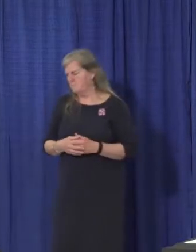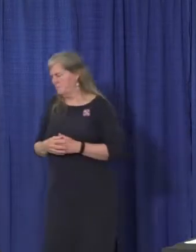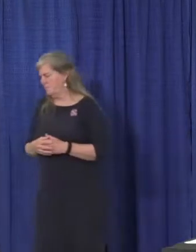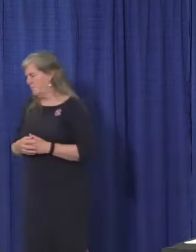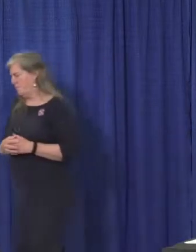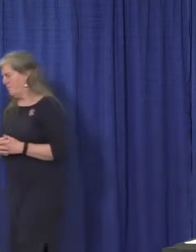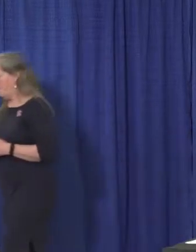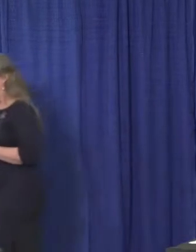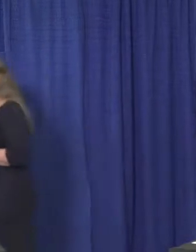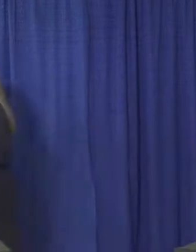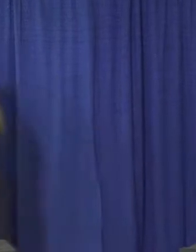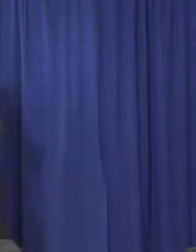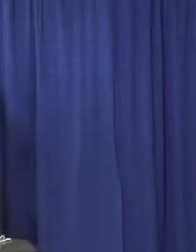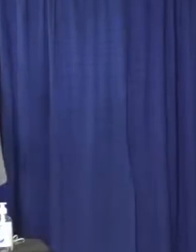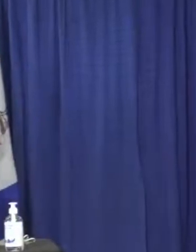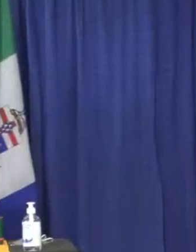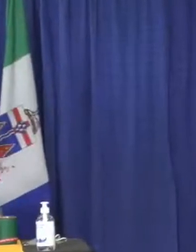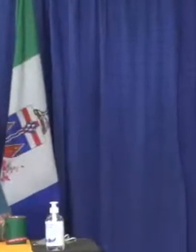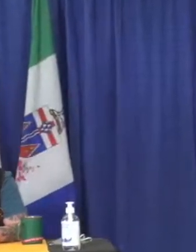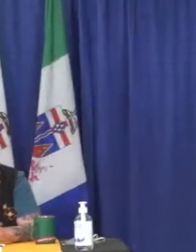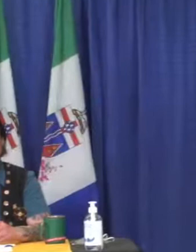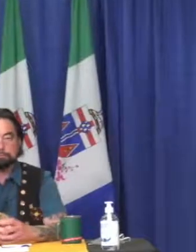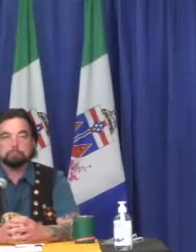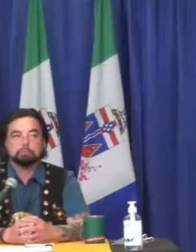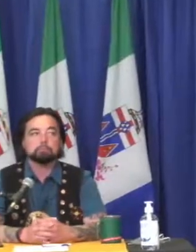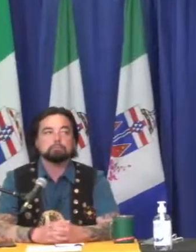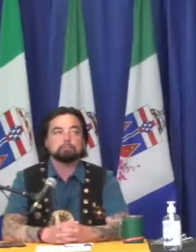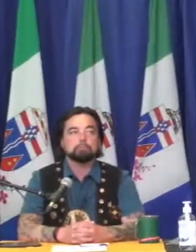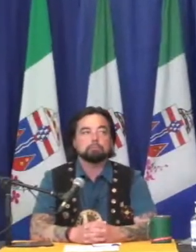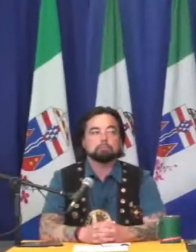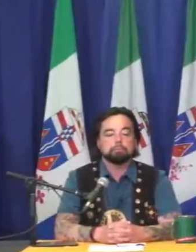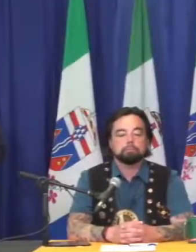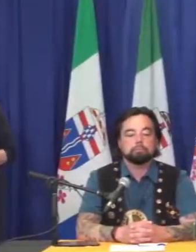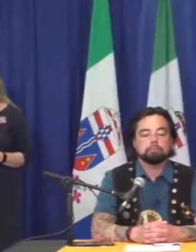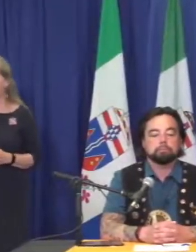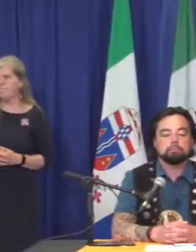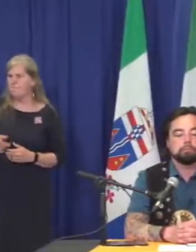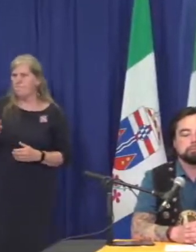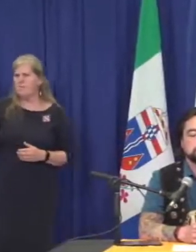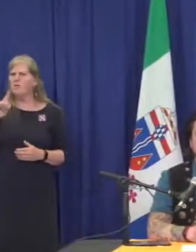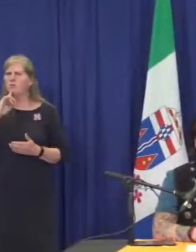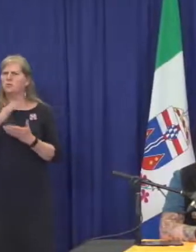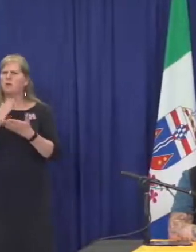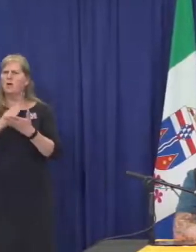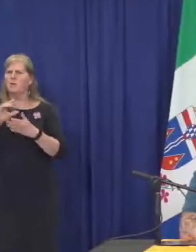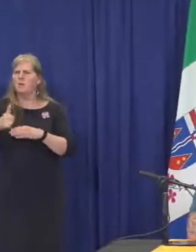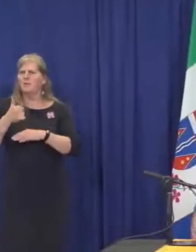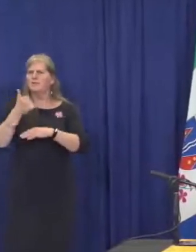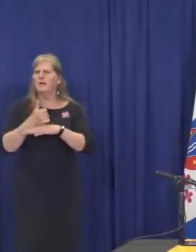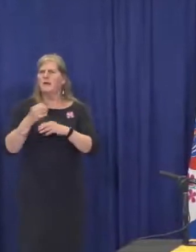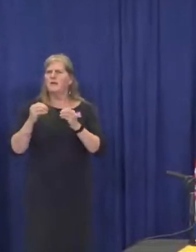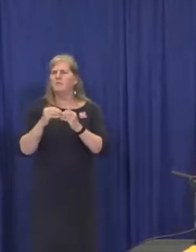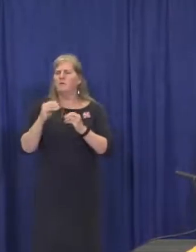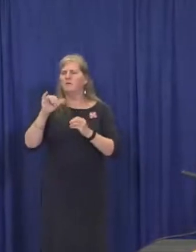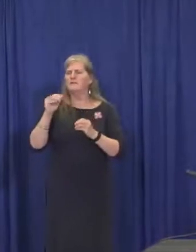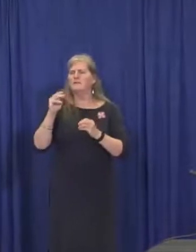premier. You mentioned enforcement would be stepped out. Can you say what that will be